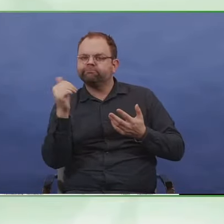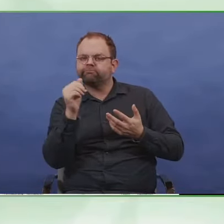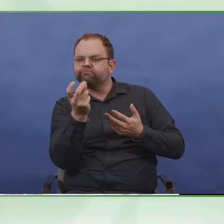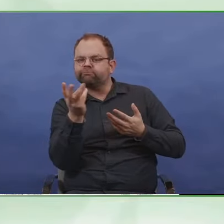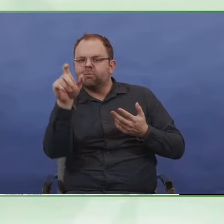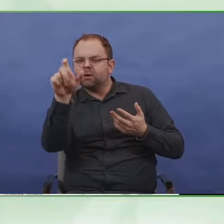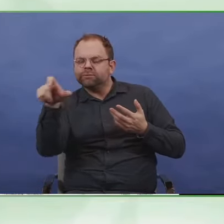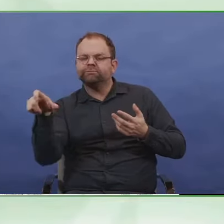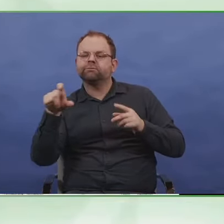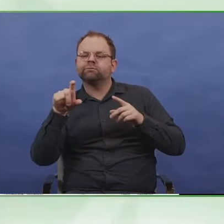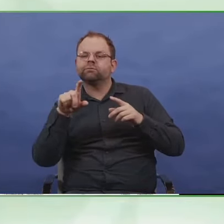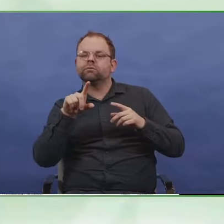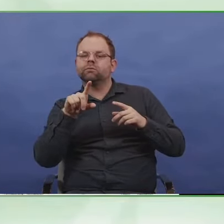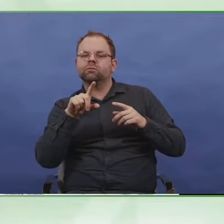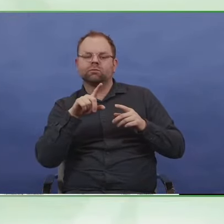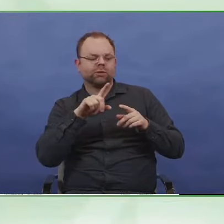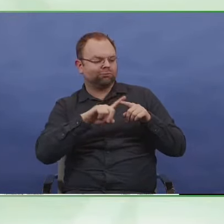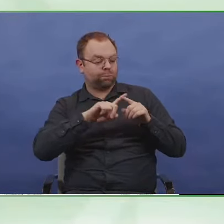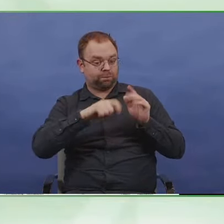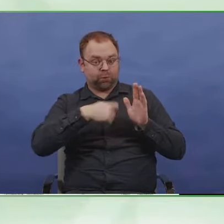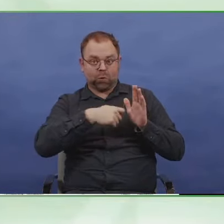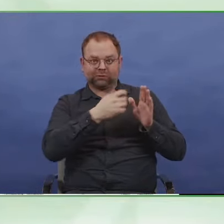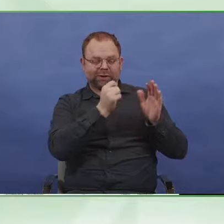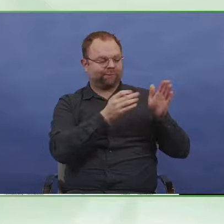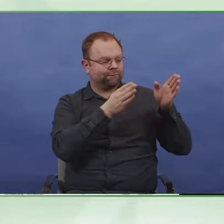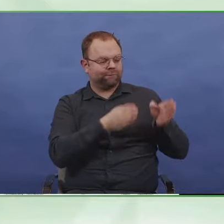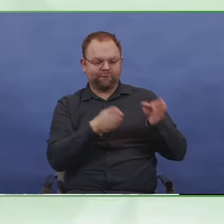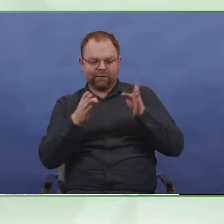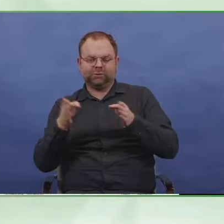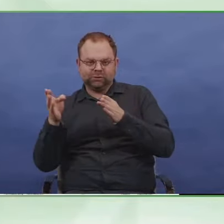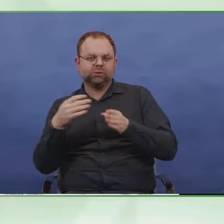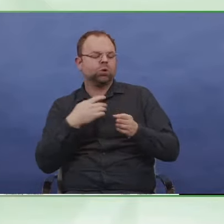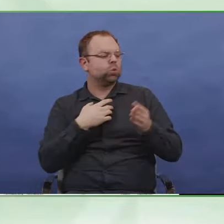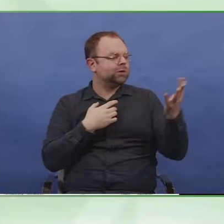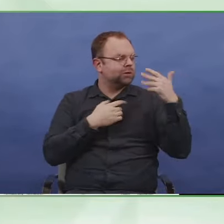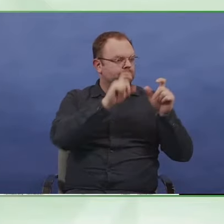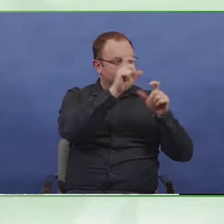And having a focus group and continuing to checkpoint to make